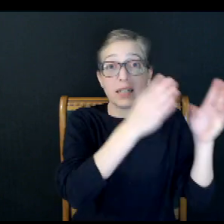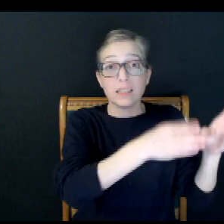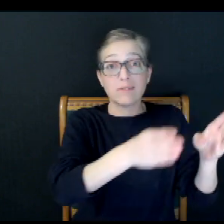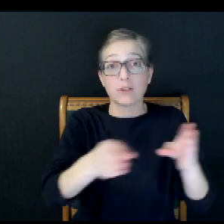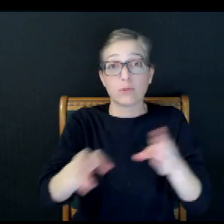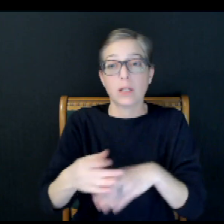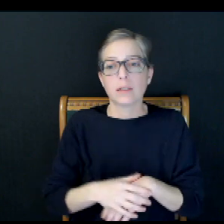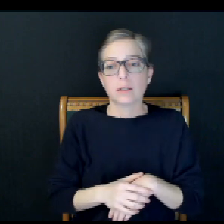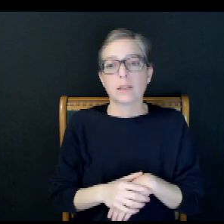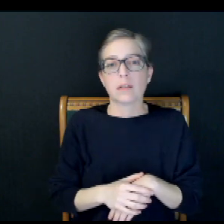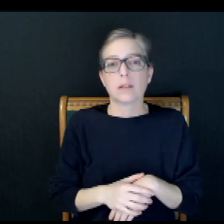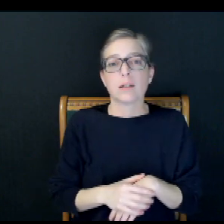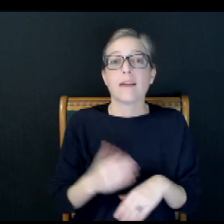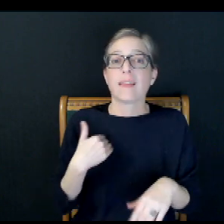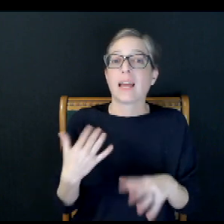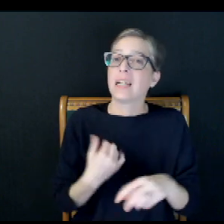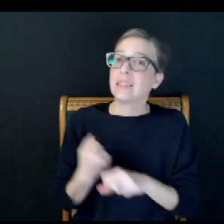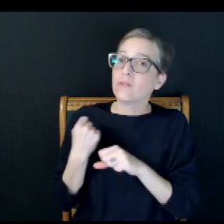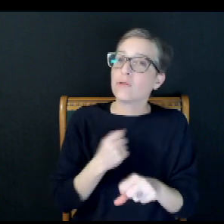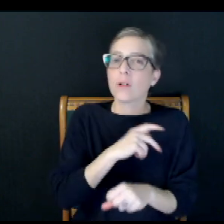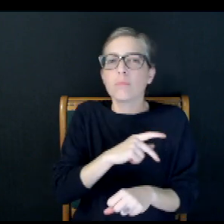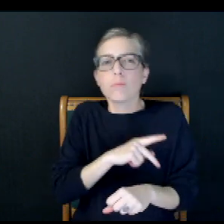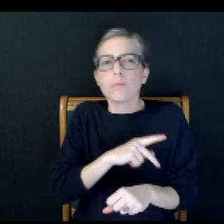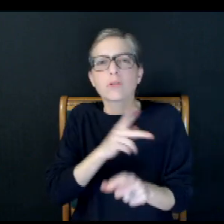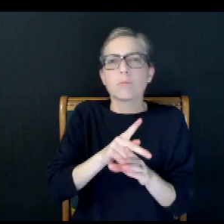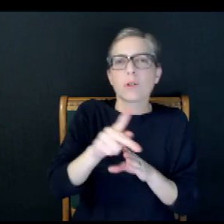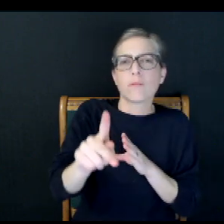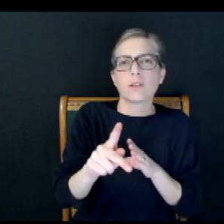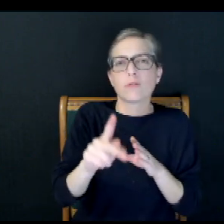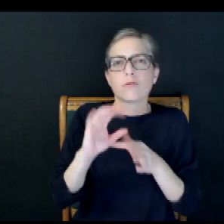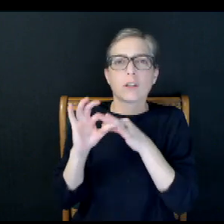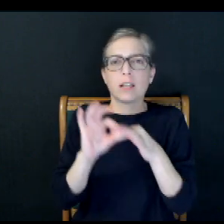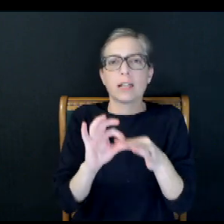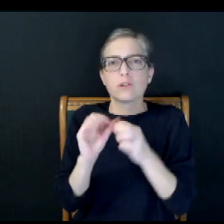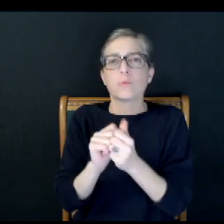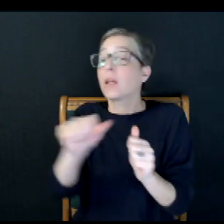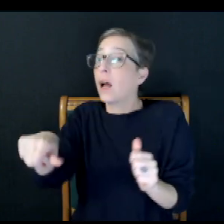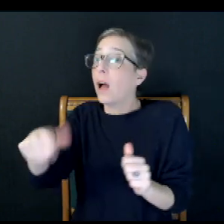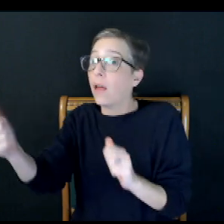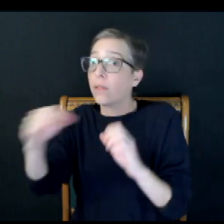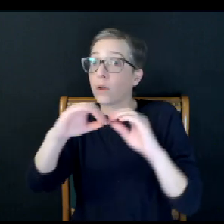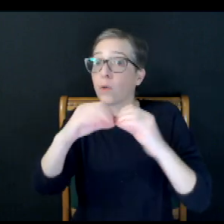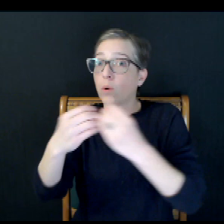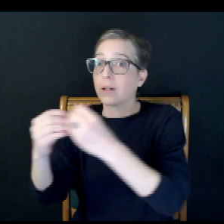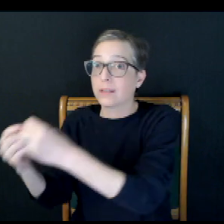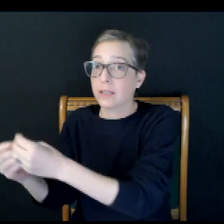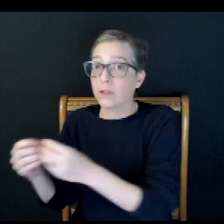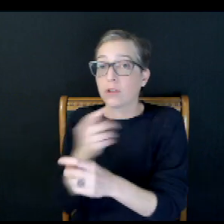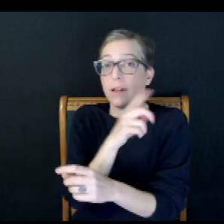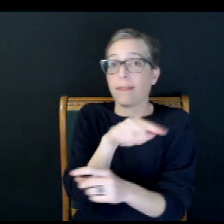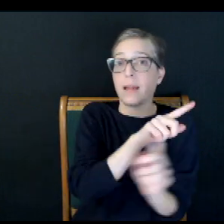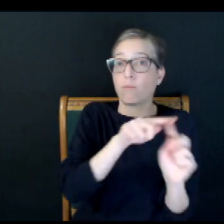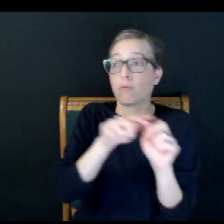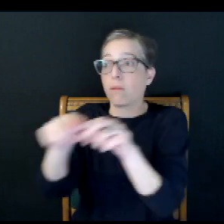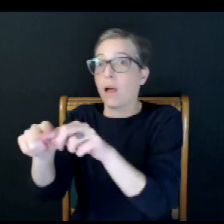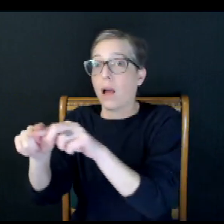personal professional connections with other organizations that they really rely on to refer folks when they're really in those vulnerable spots,